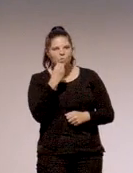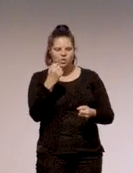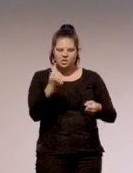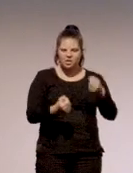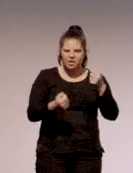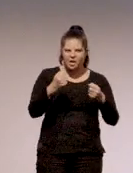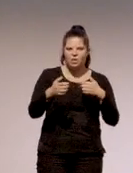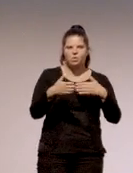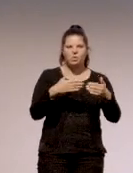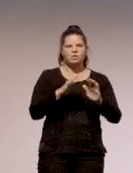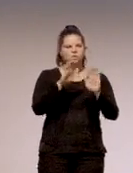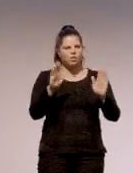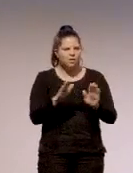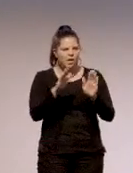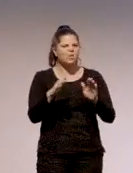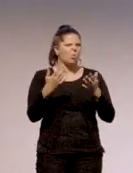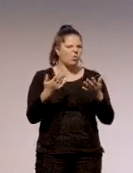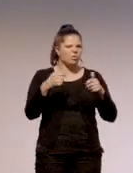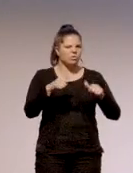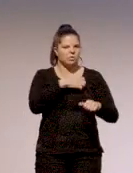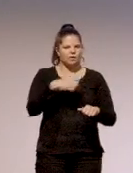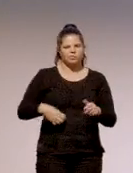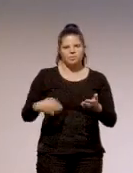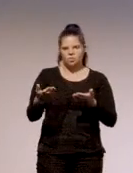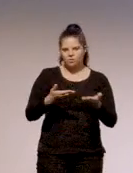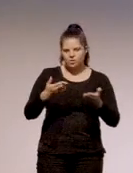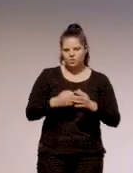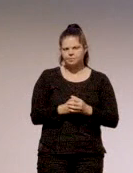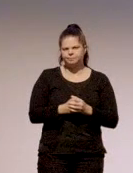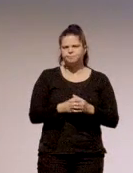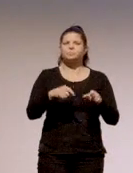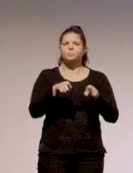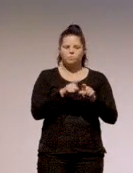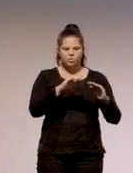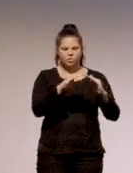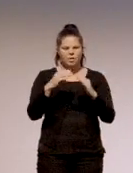government services. At the same time, our communities are becoming more and more diverse.